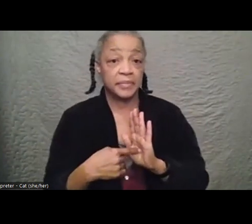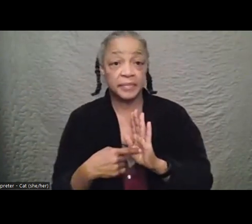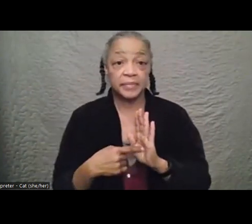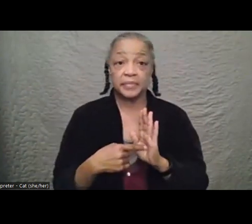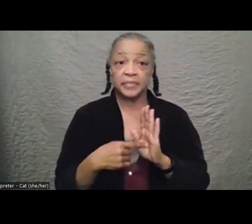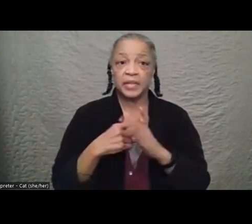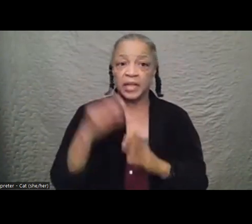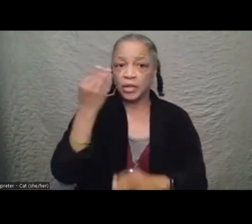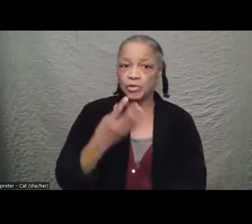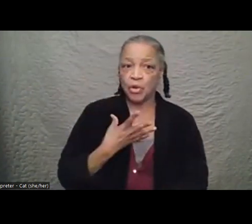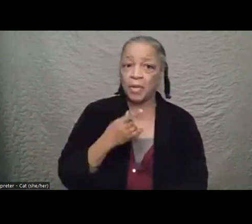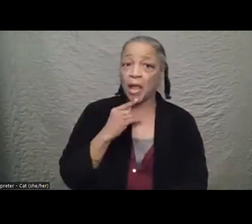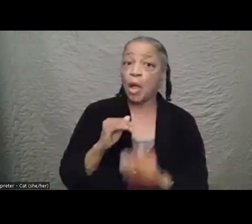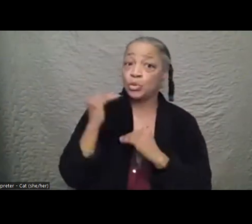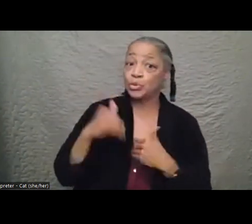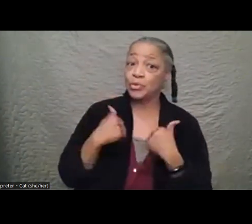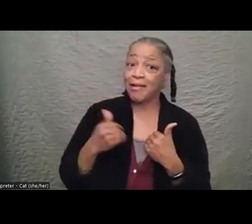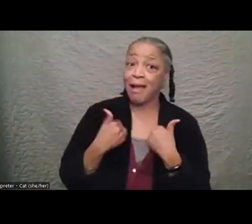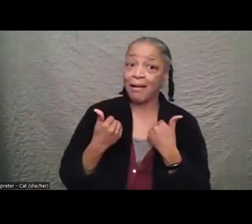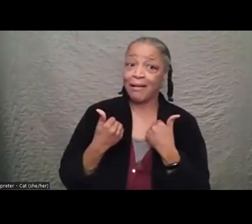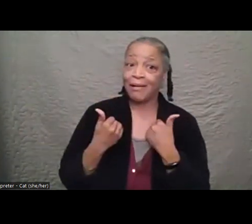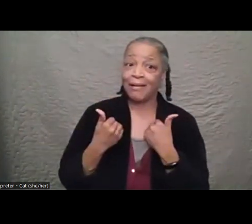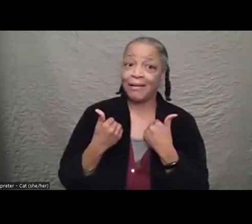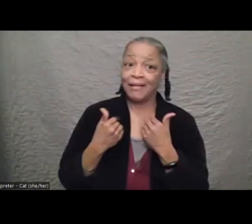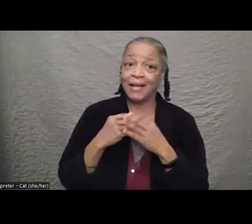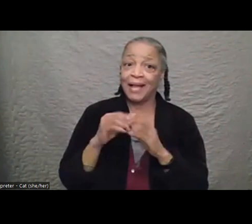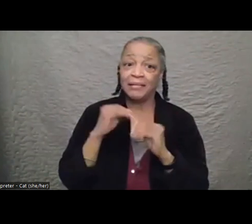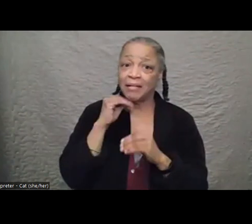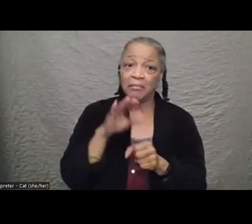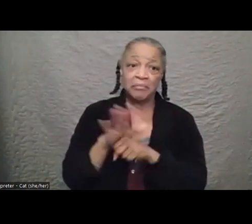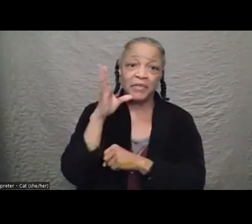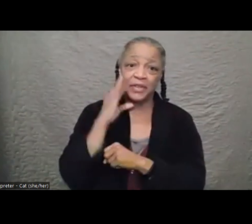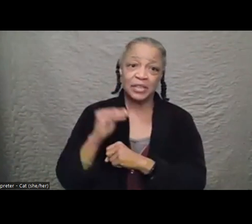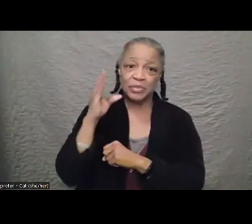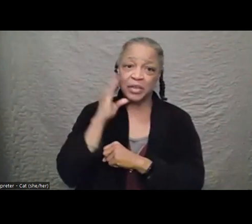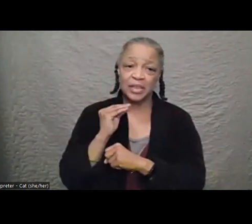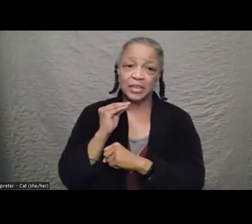I was too inexperienced.